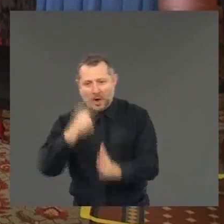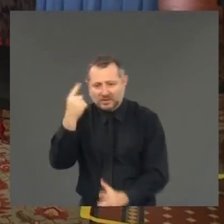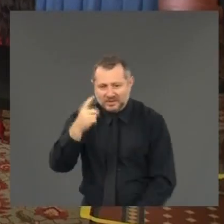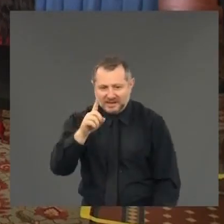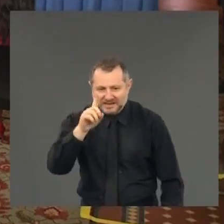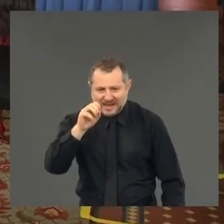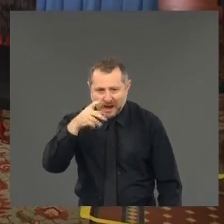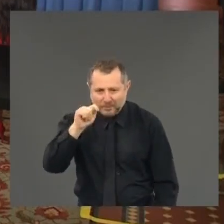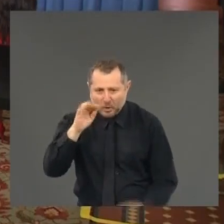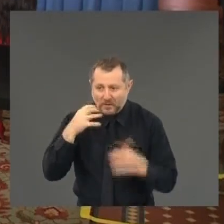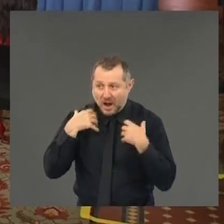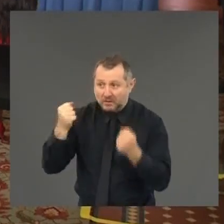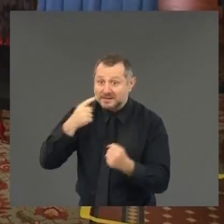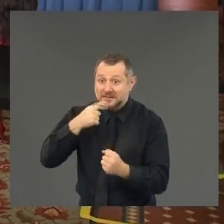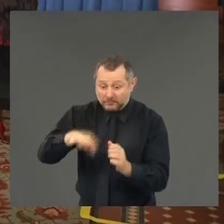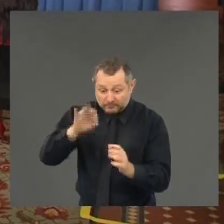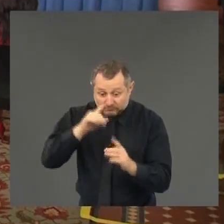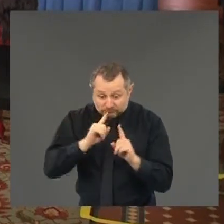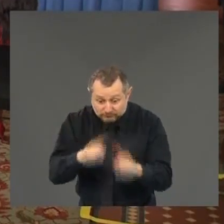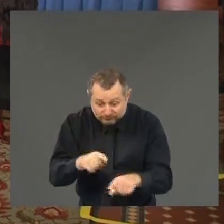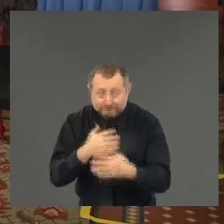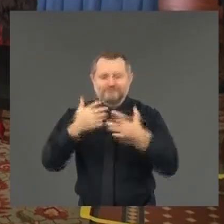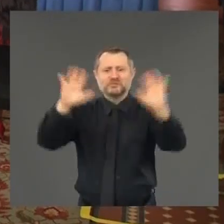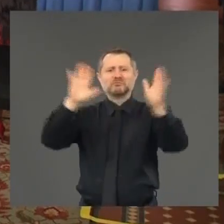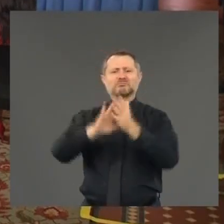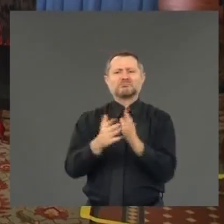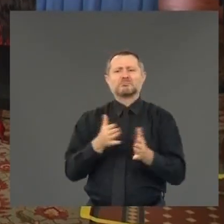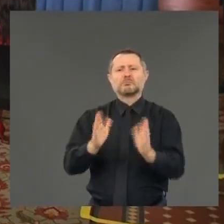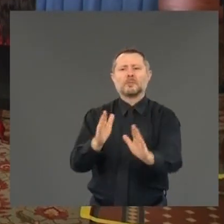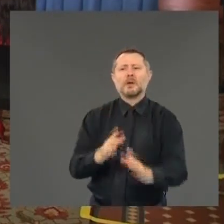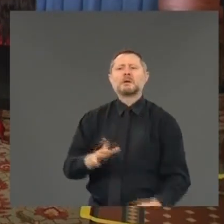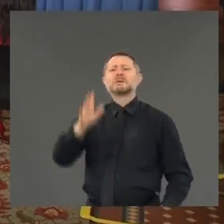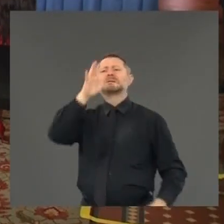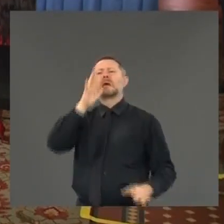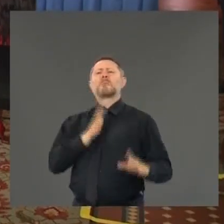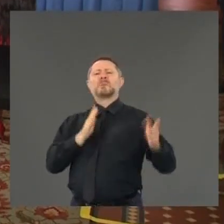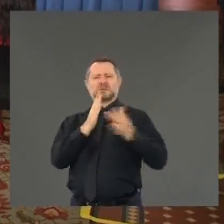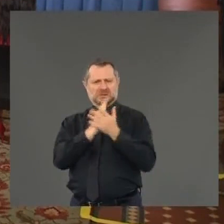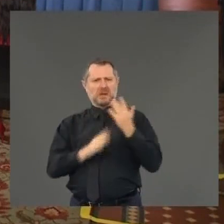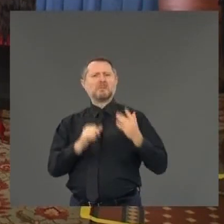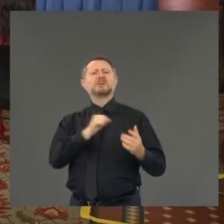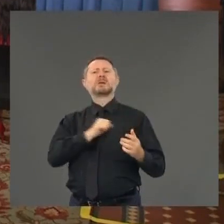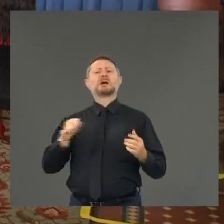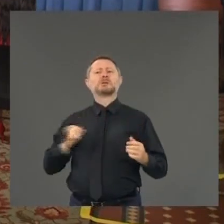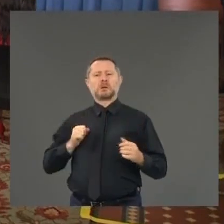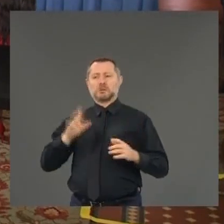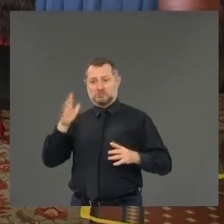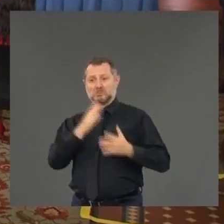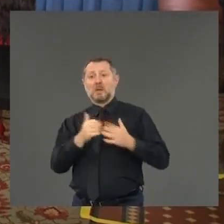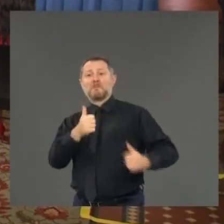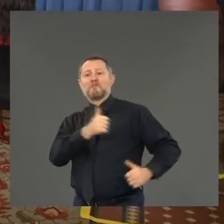ARE YOU GOING TO PHASE IT IN? THE DEPARTMENT OF HEALTH HAS AN ANSWER, YOU'LL HAVE IT.